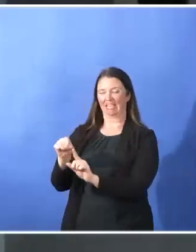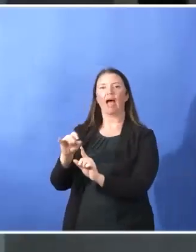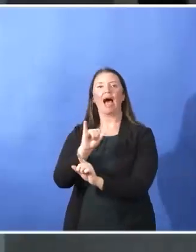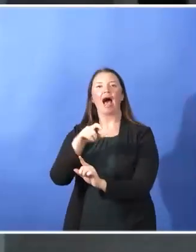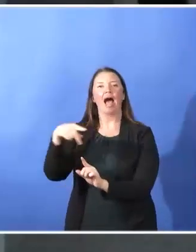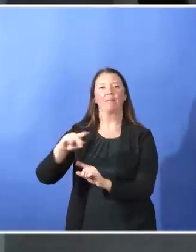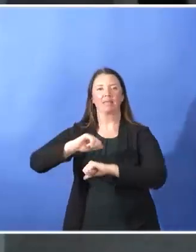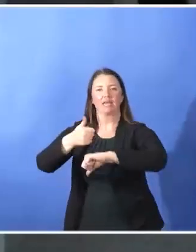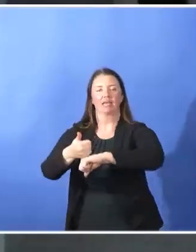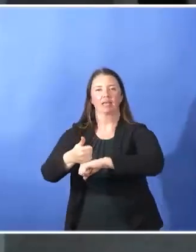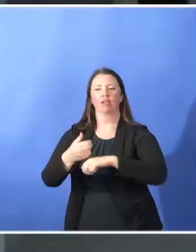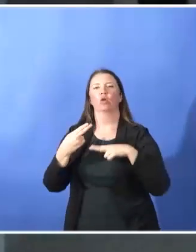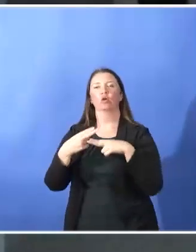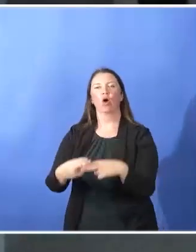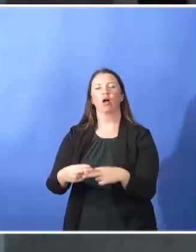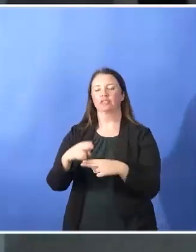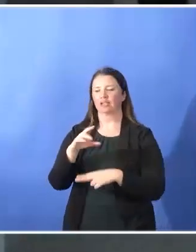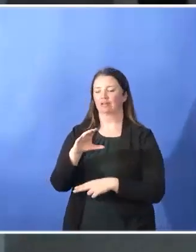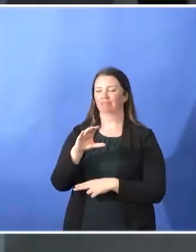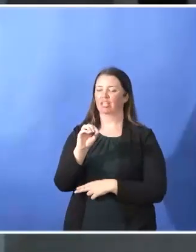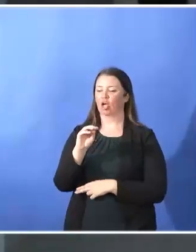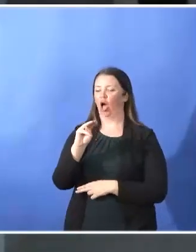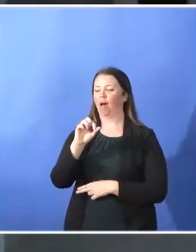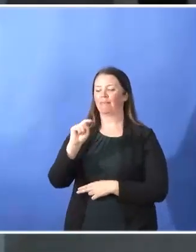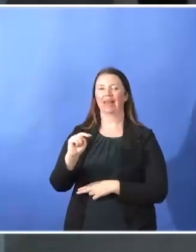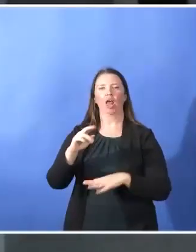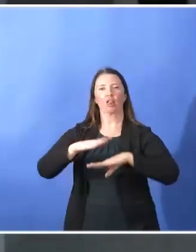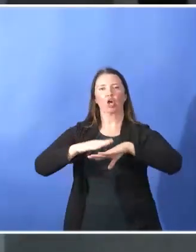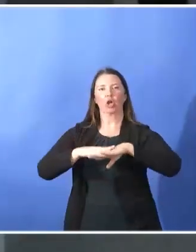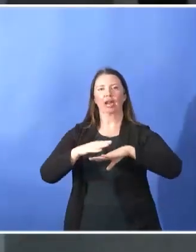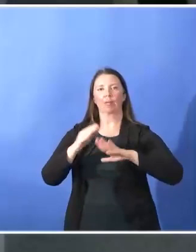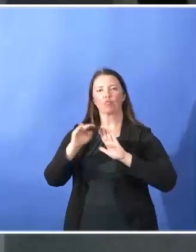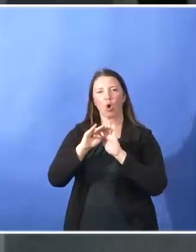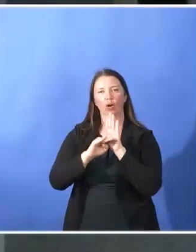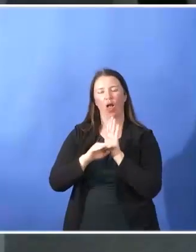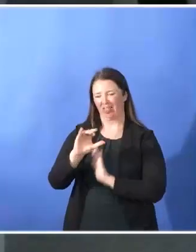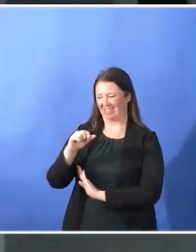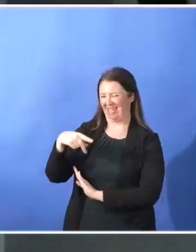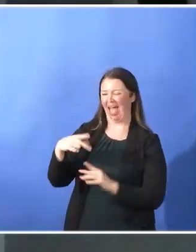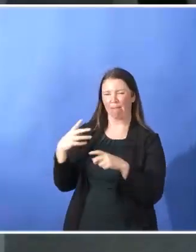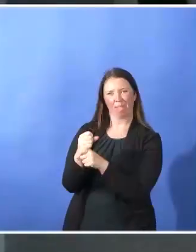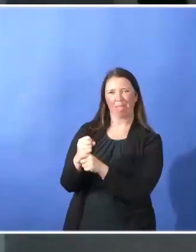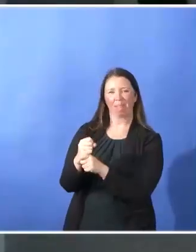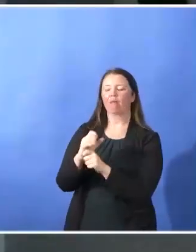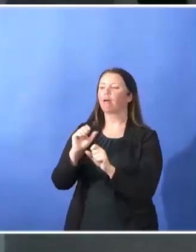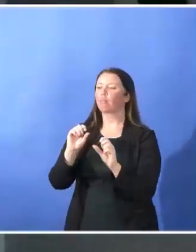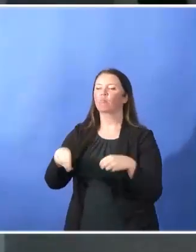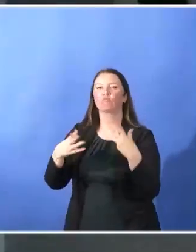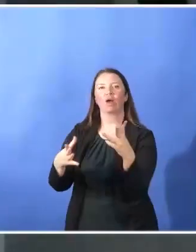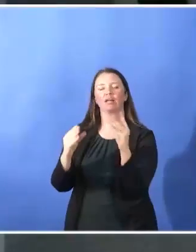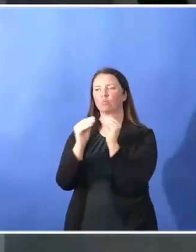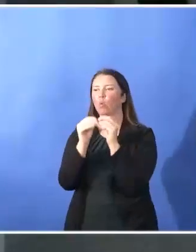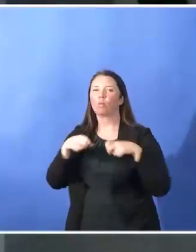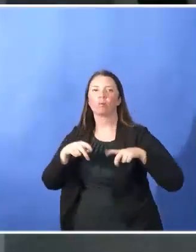COMMON ALERTING PROTOCOL, OR CAP, WHICH PROVIDES